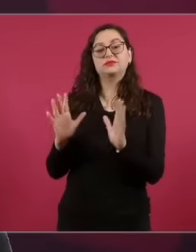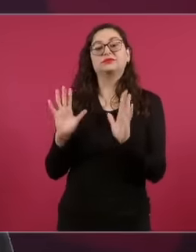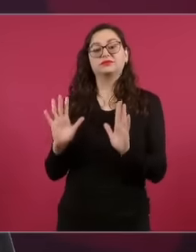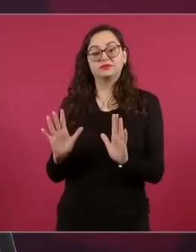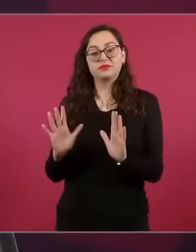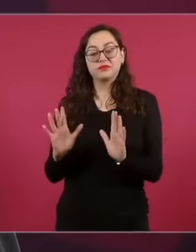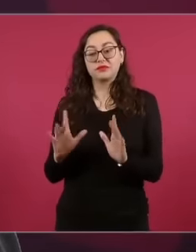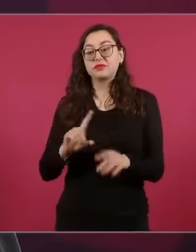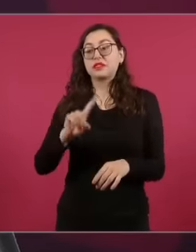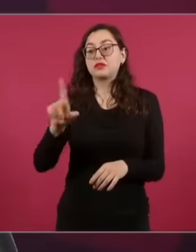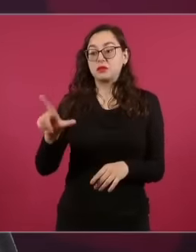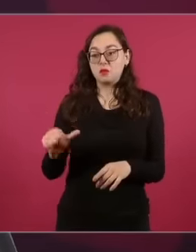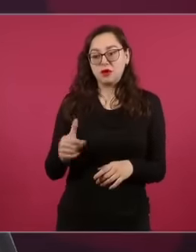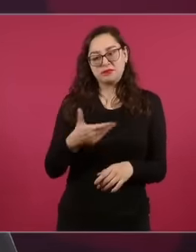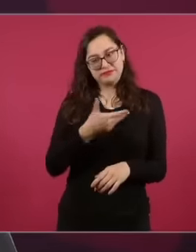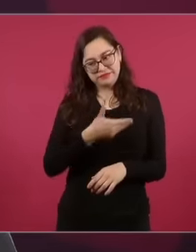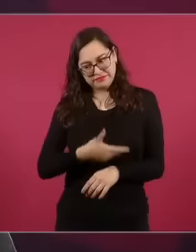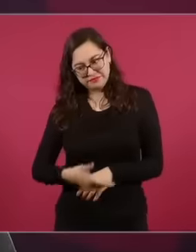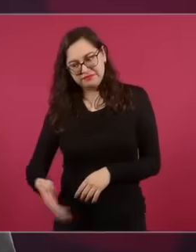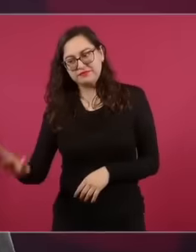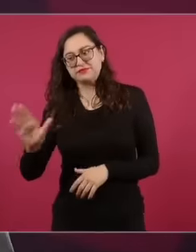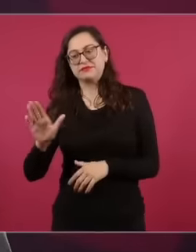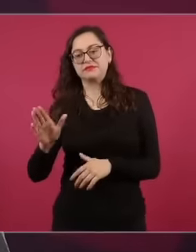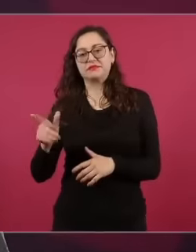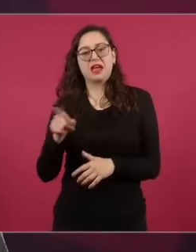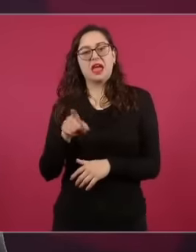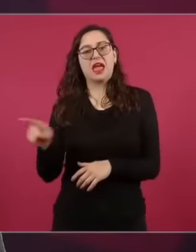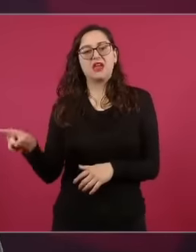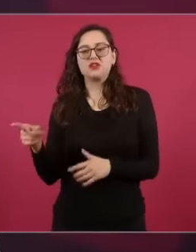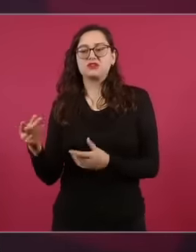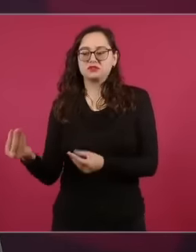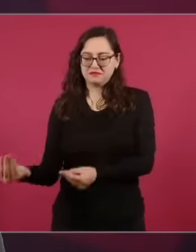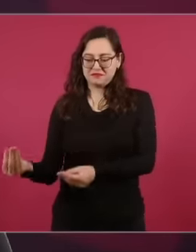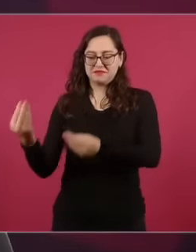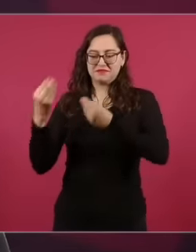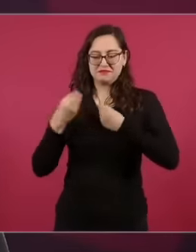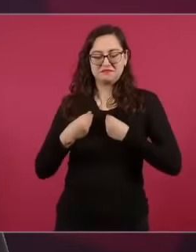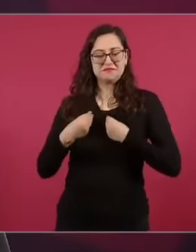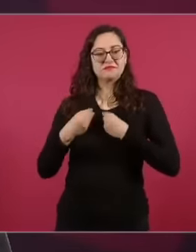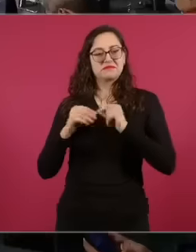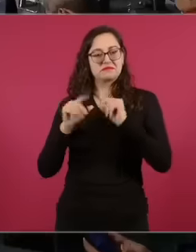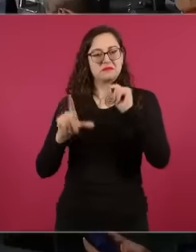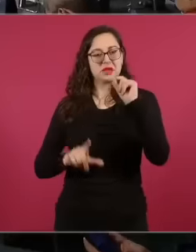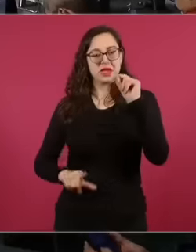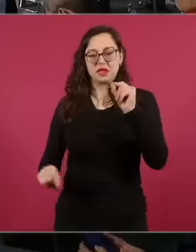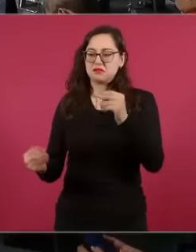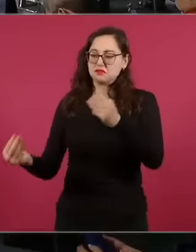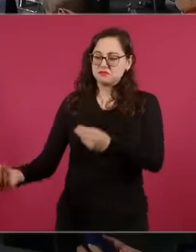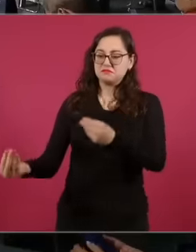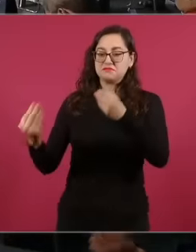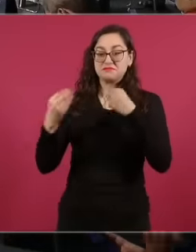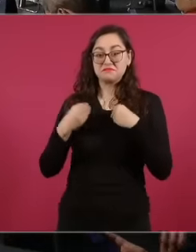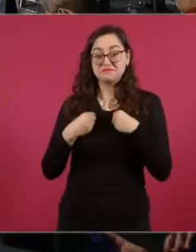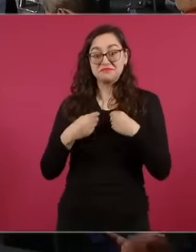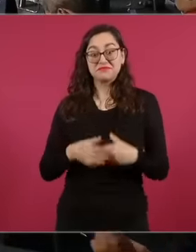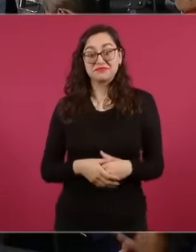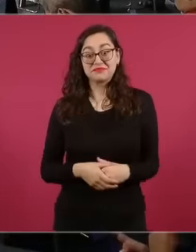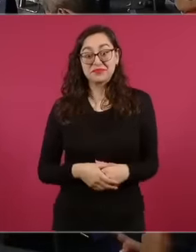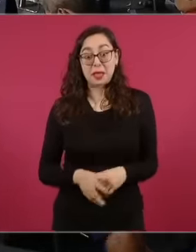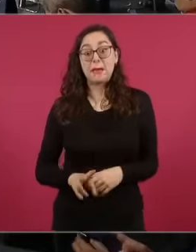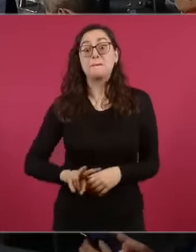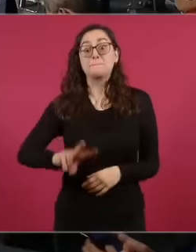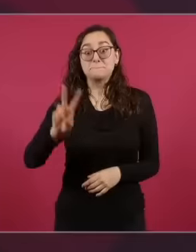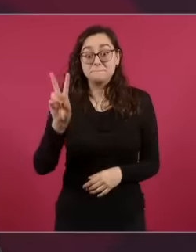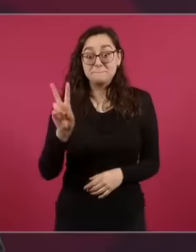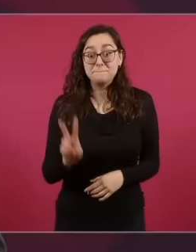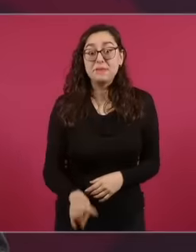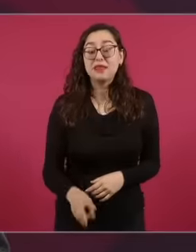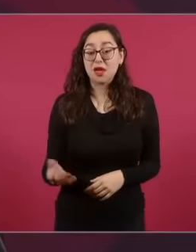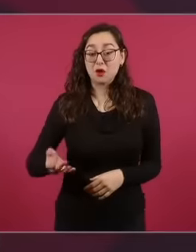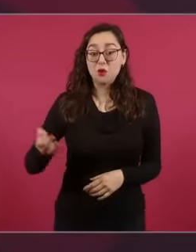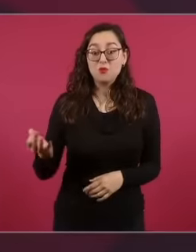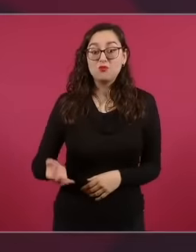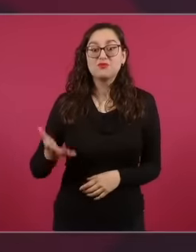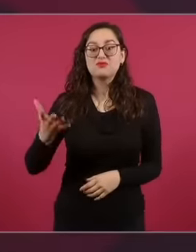the strategy, the prophecy, was fulfilled because they studied. Ah, the recommendation was that